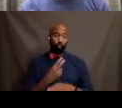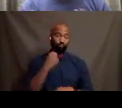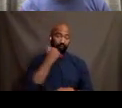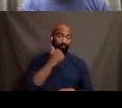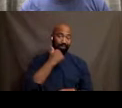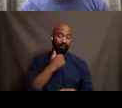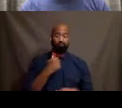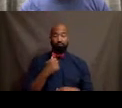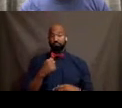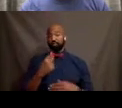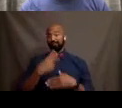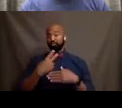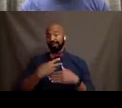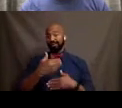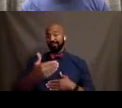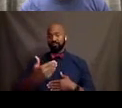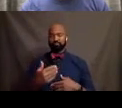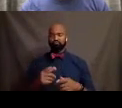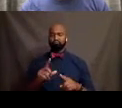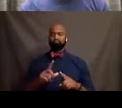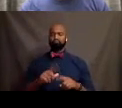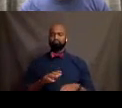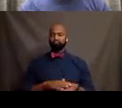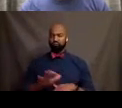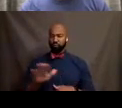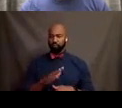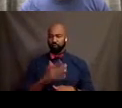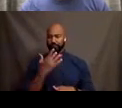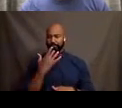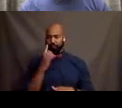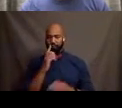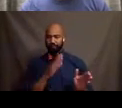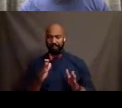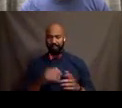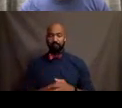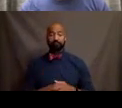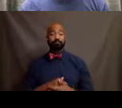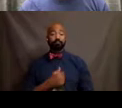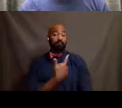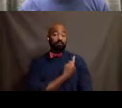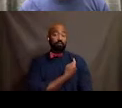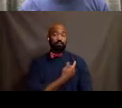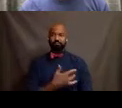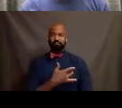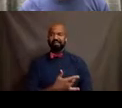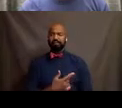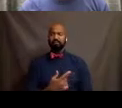One piece to note that with injections, injections are prescribed either once weekly or once every other week.